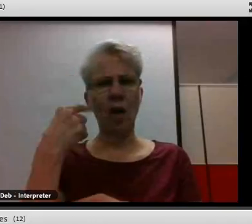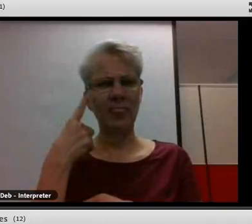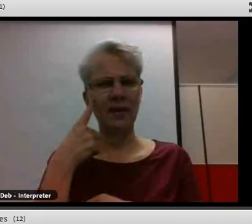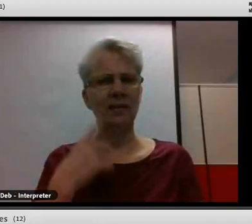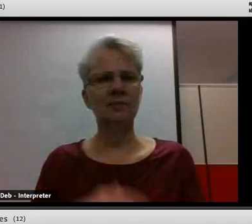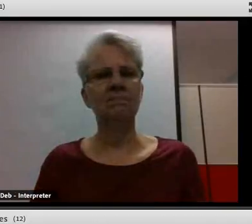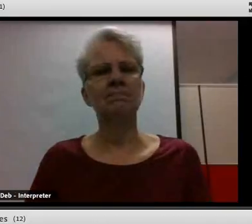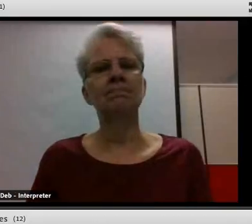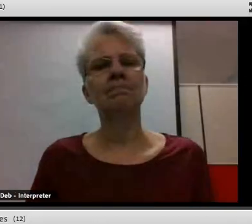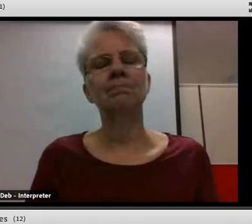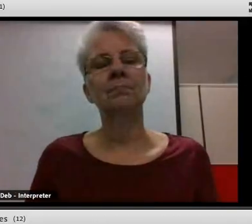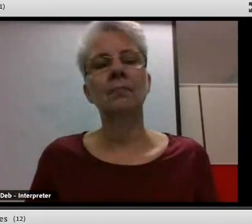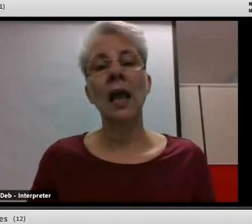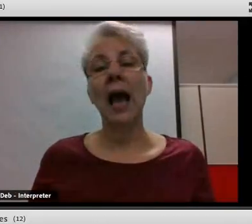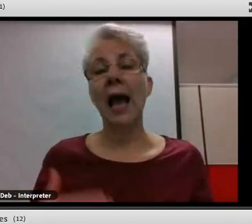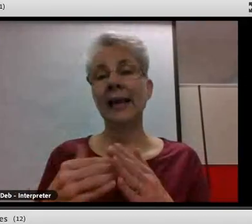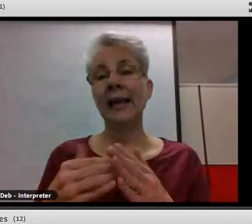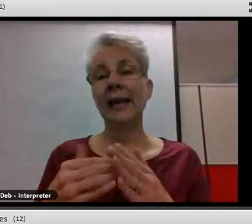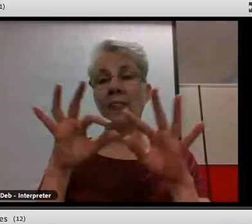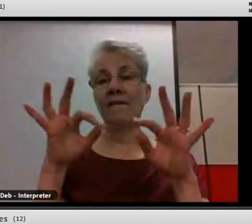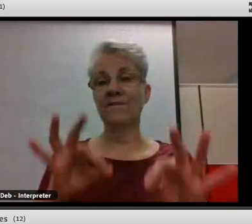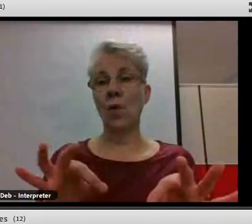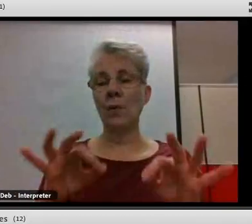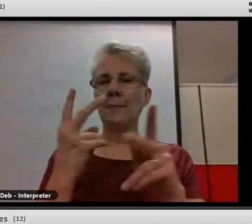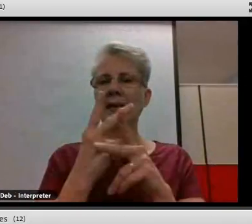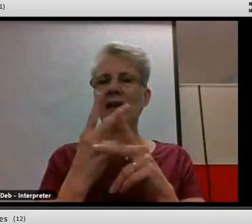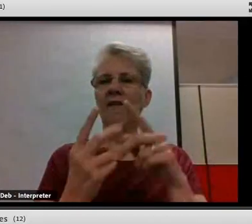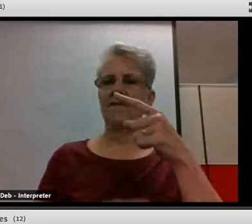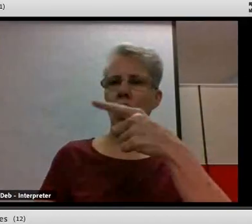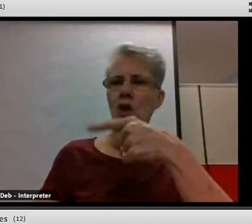And what it does is it helps make your e-resources